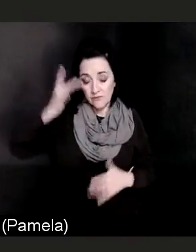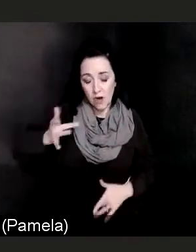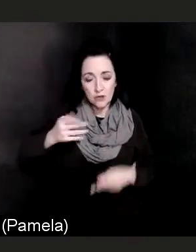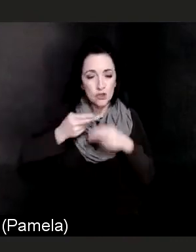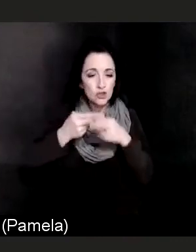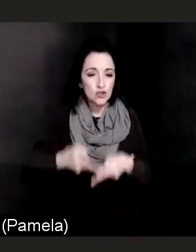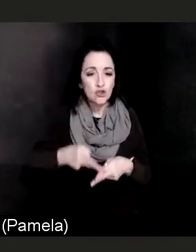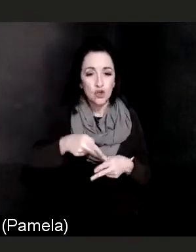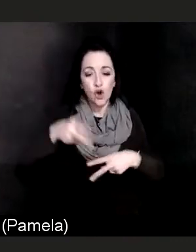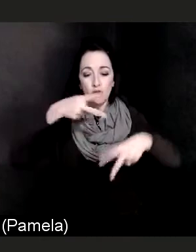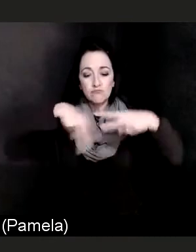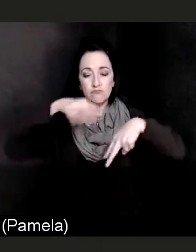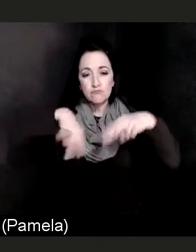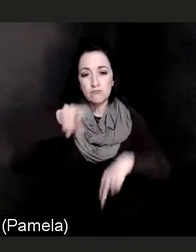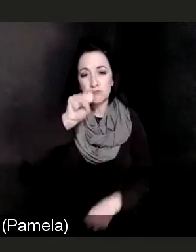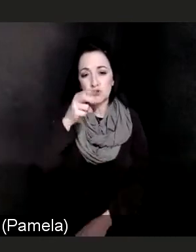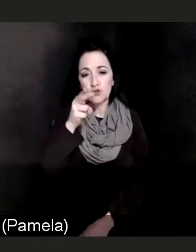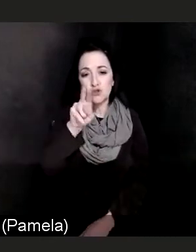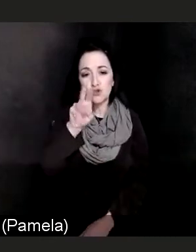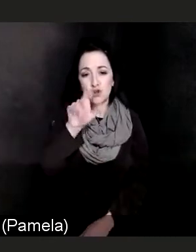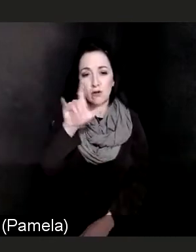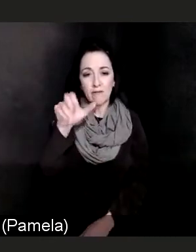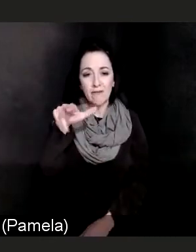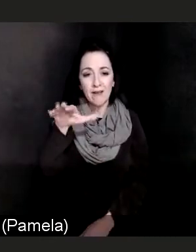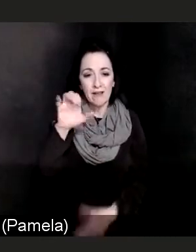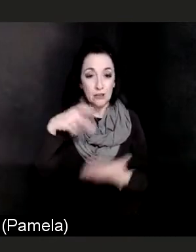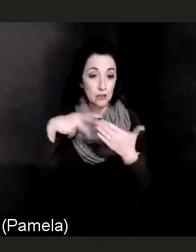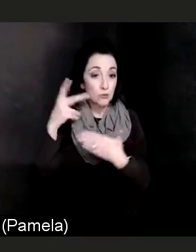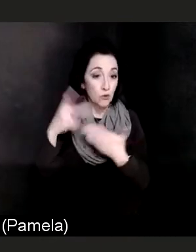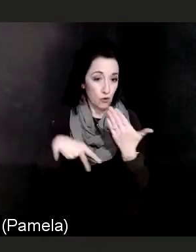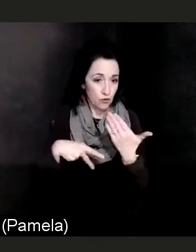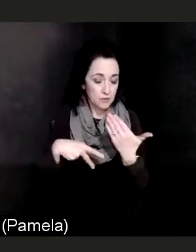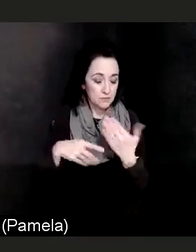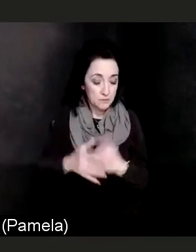in the State of Delaware, Division of Public Health has been doing surveillance now